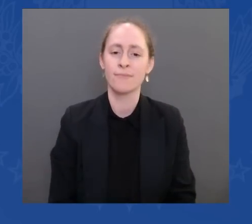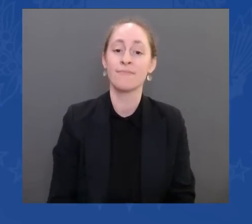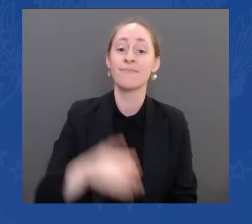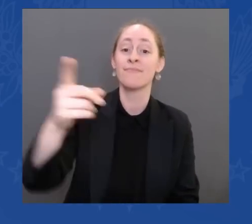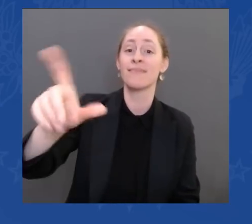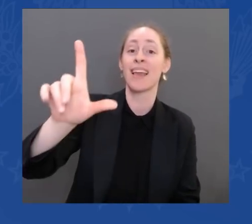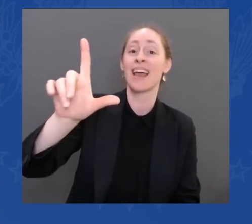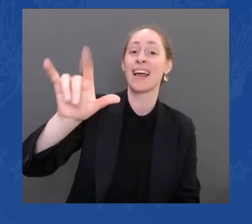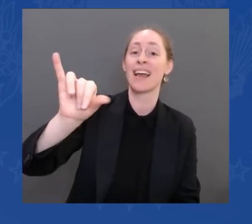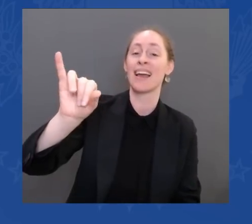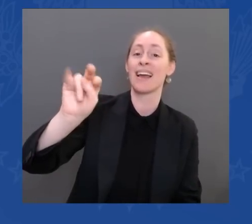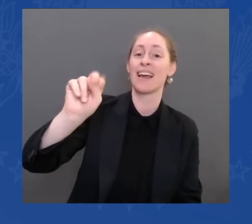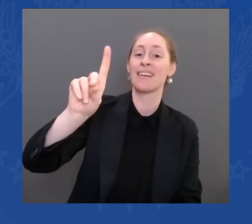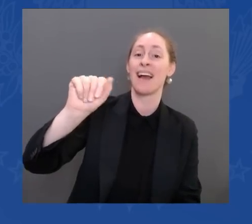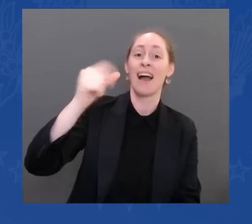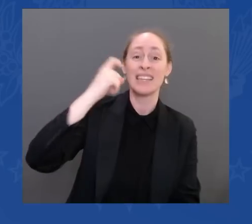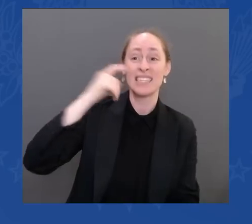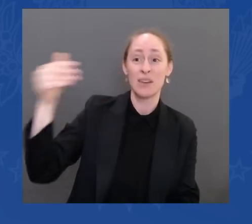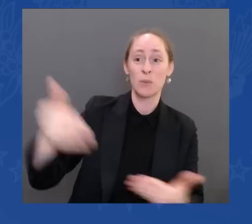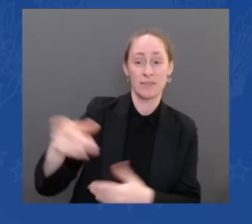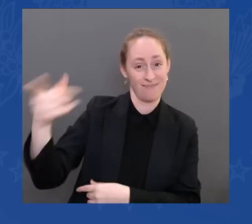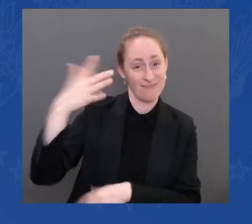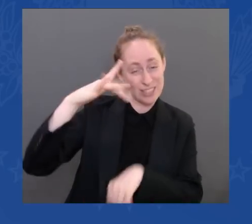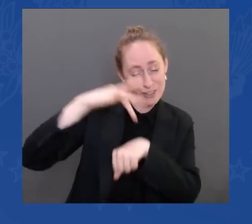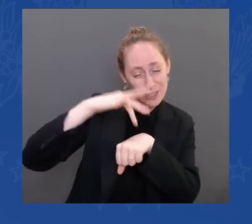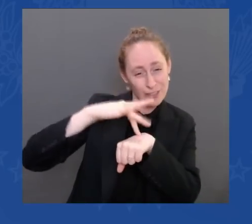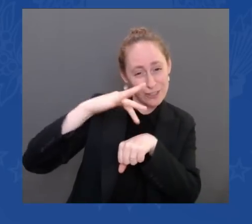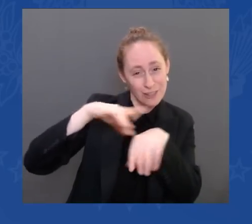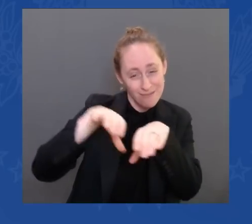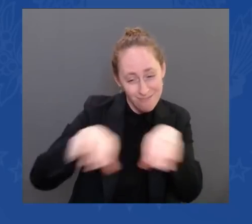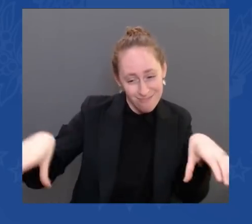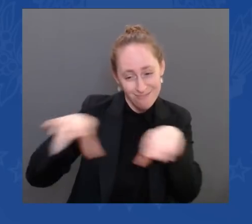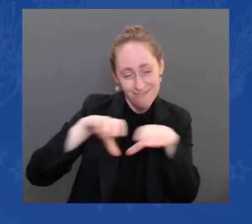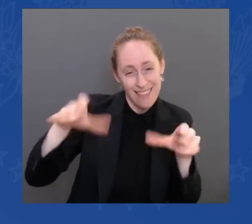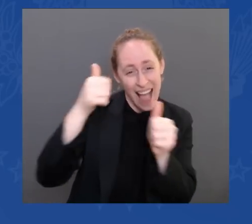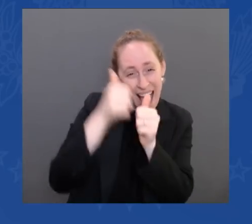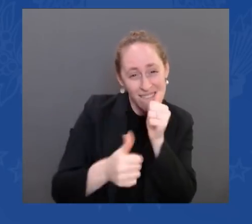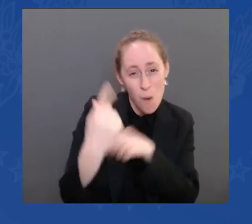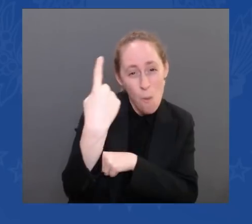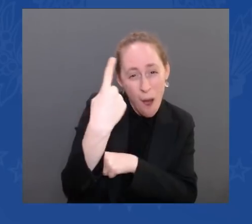that had been manufactured in this plant 20 years ago. I was worried to shake your hand.